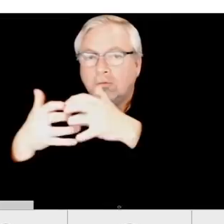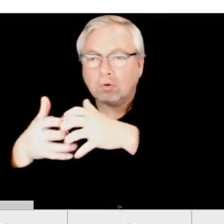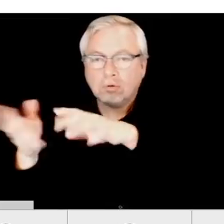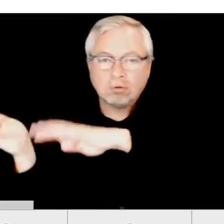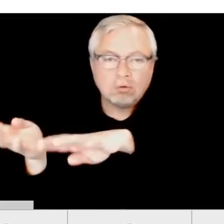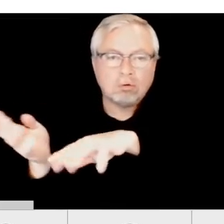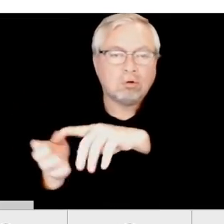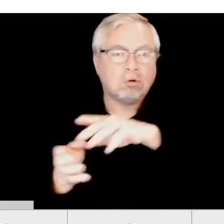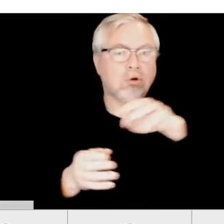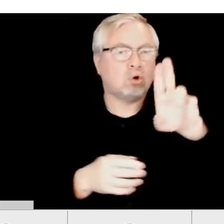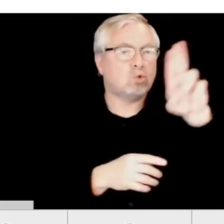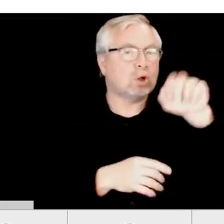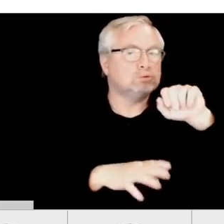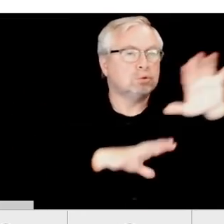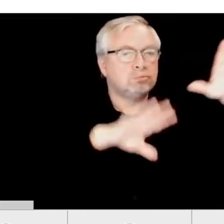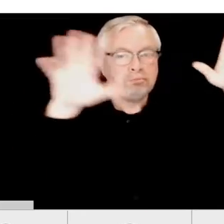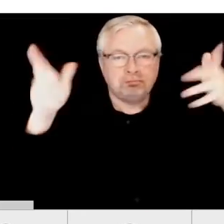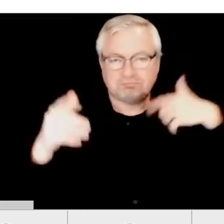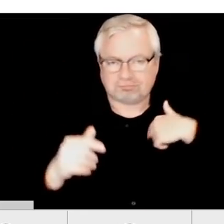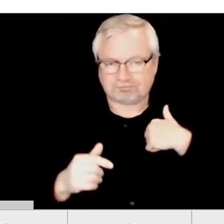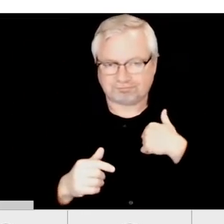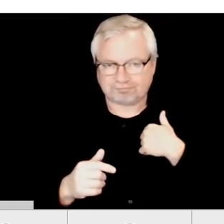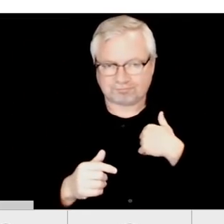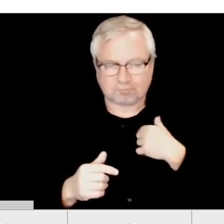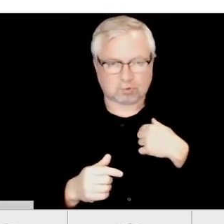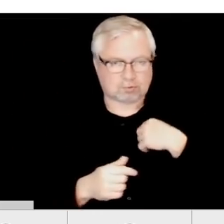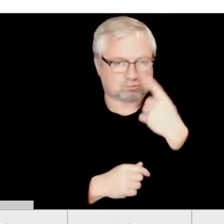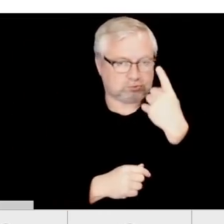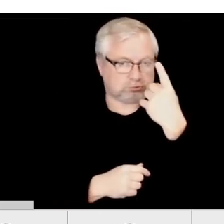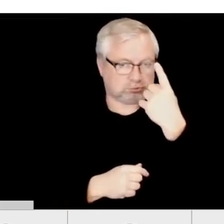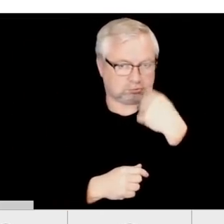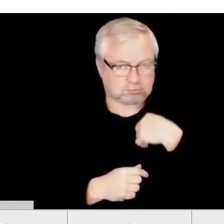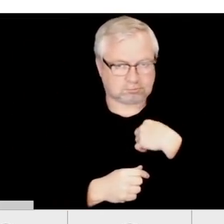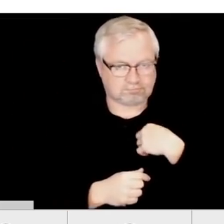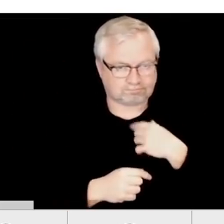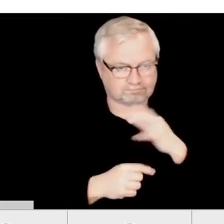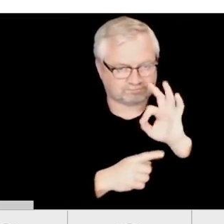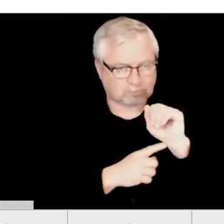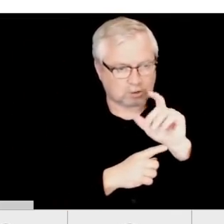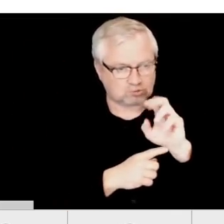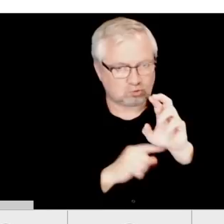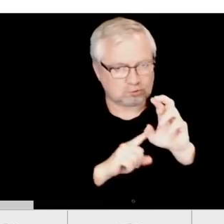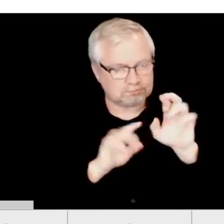One mitigating factor is that we are allowing deaths to occur outside of